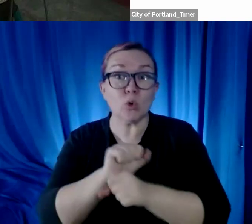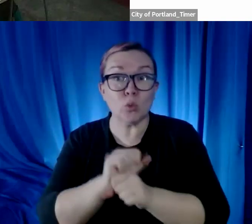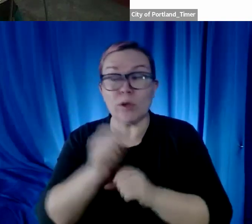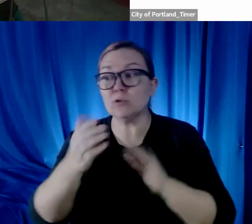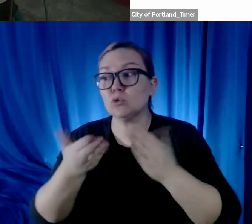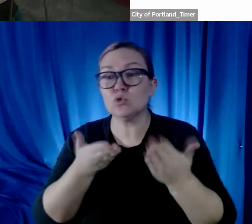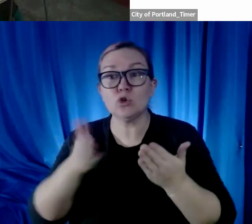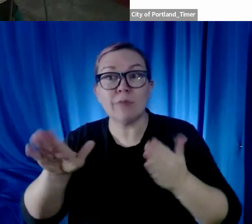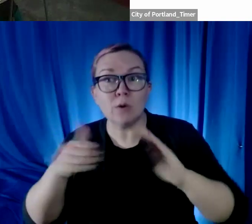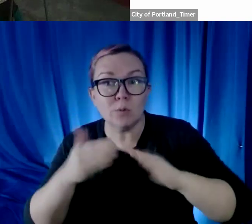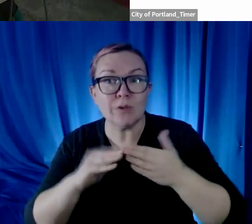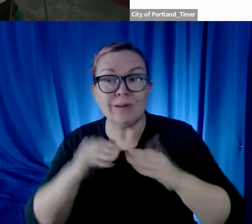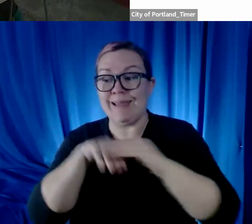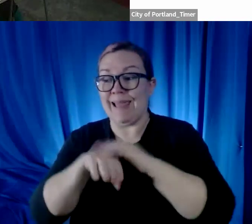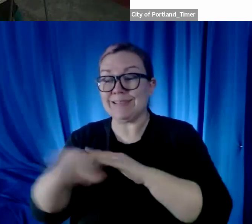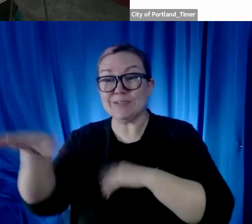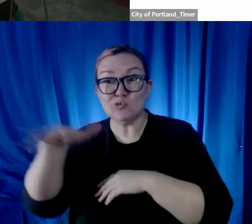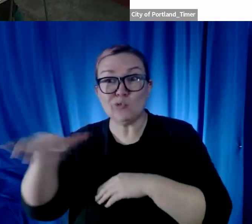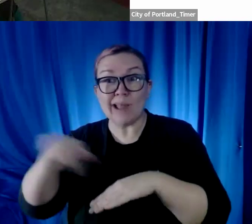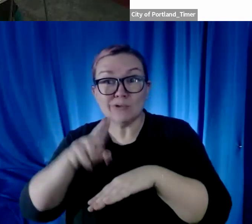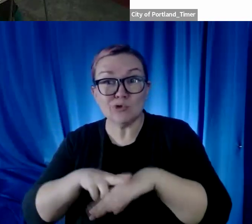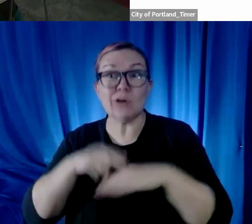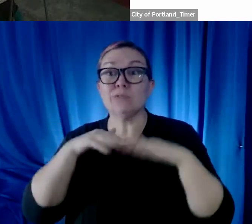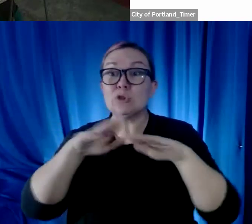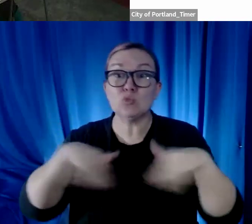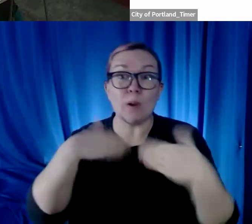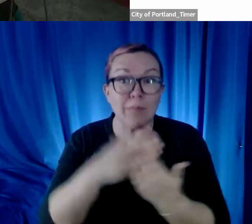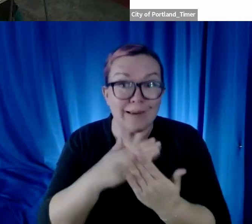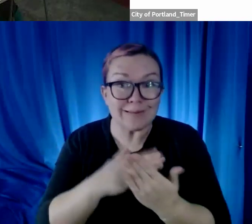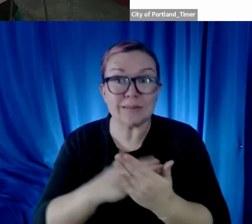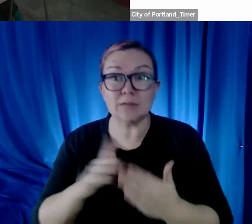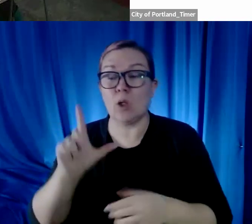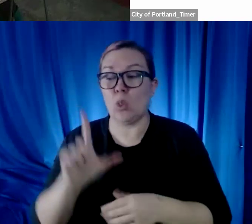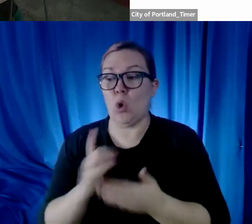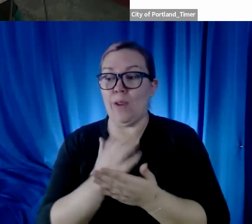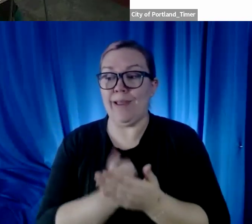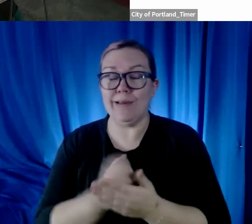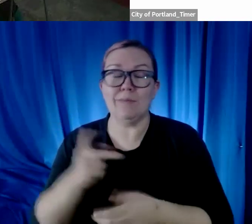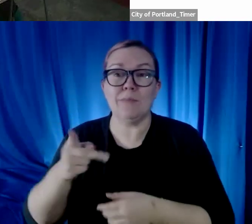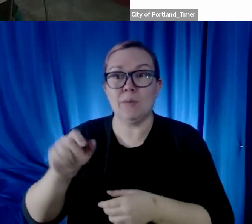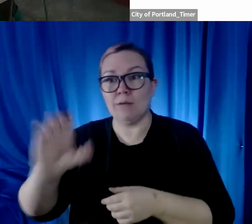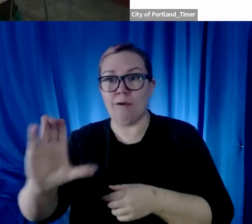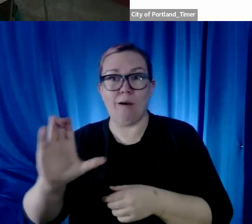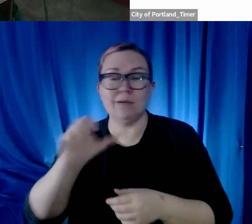Access to nature or swim lessons, things that low-income urban individuals and people of color have been excluded from due to systemic racism.